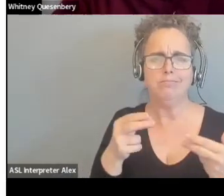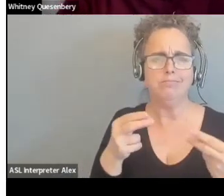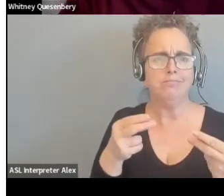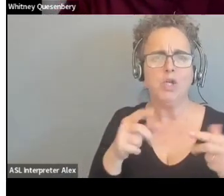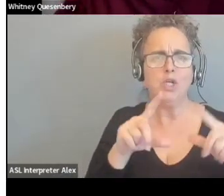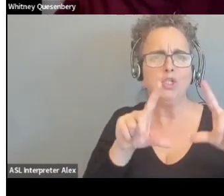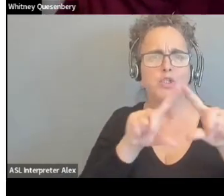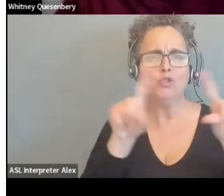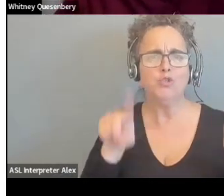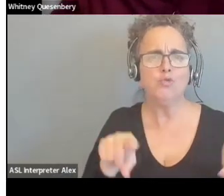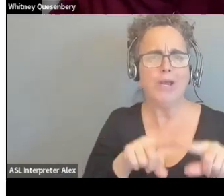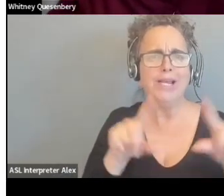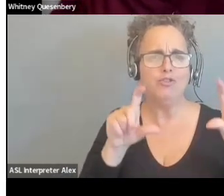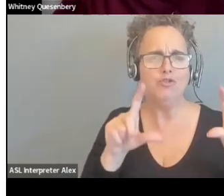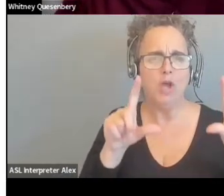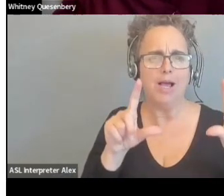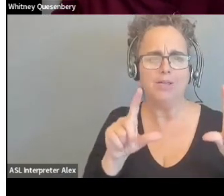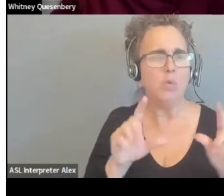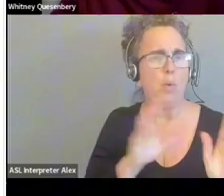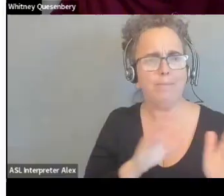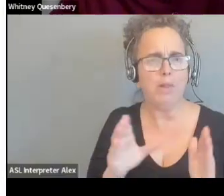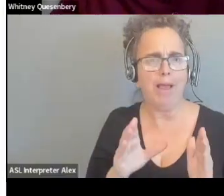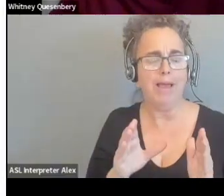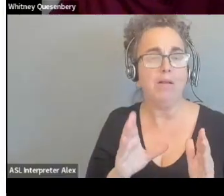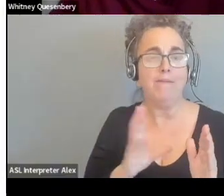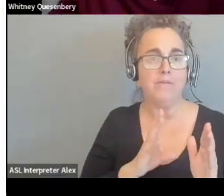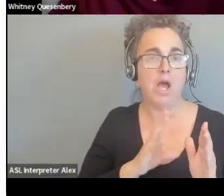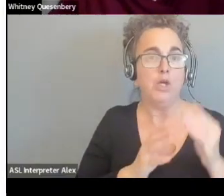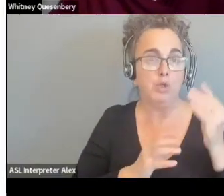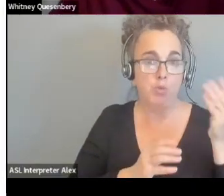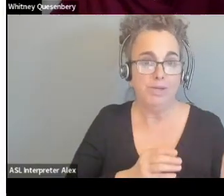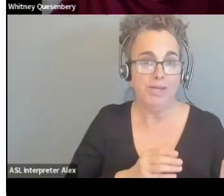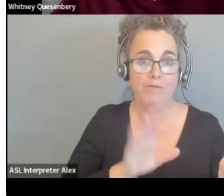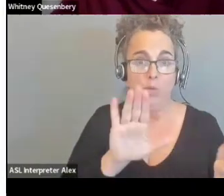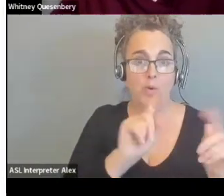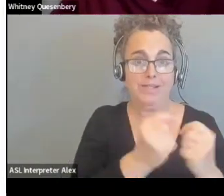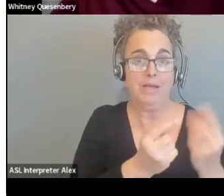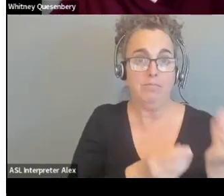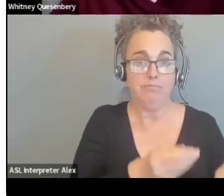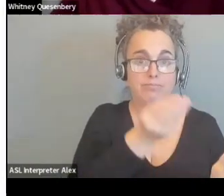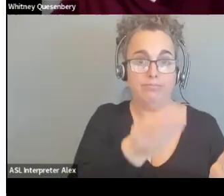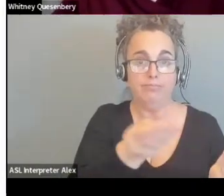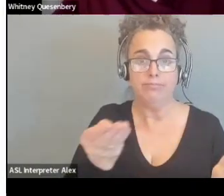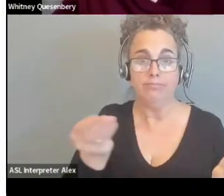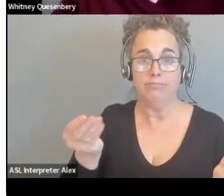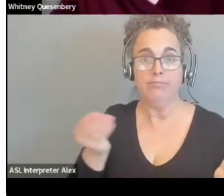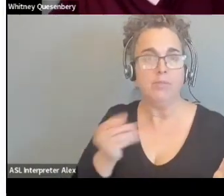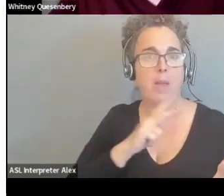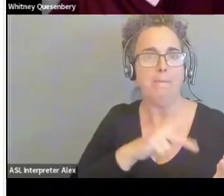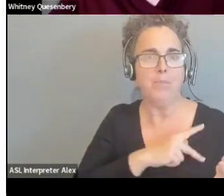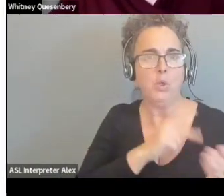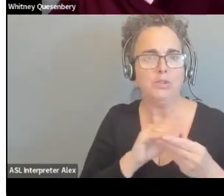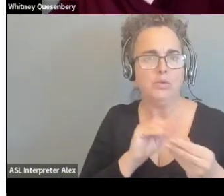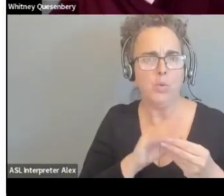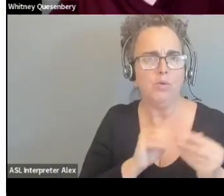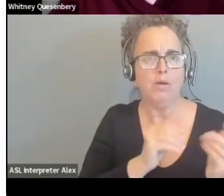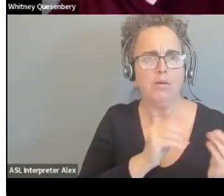you could take your team and give everybody one persona to represent and then walk through that website,